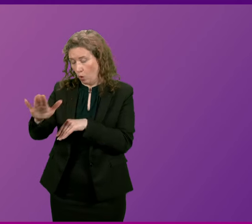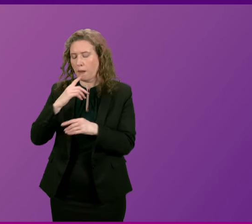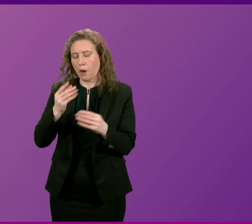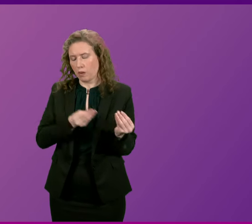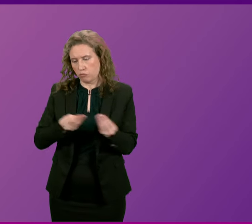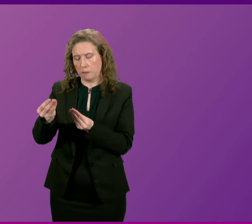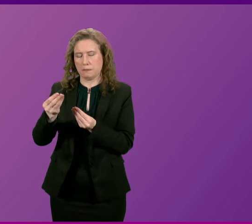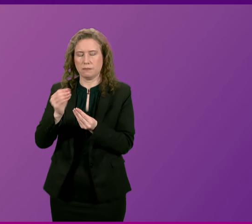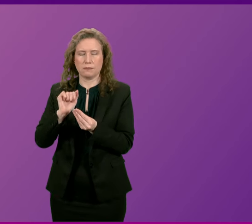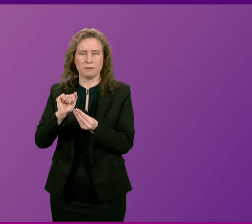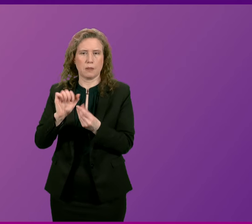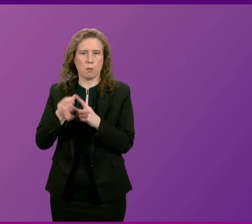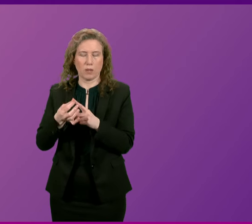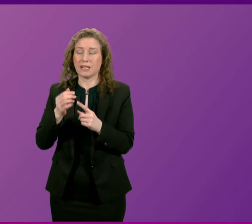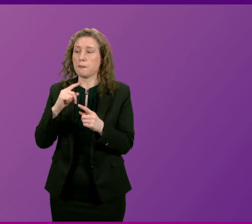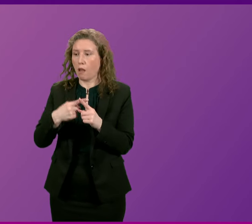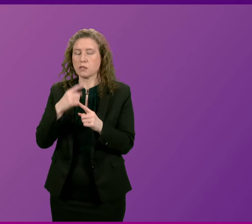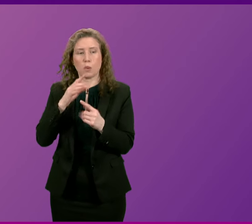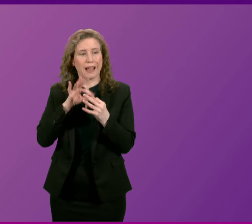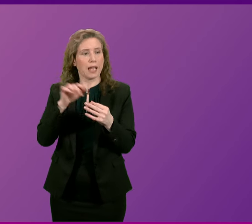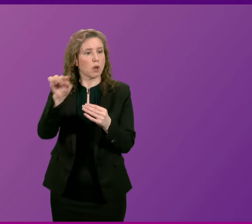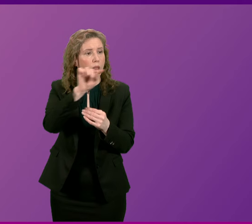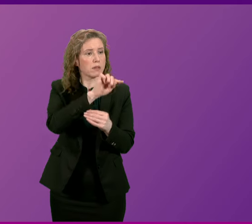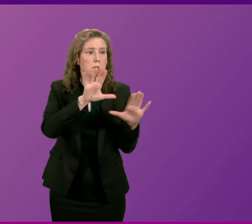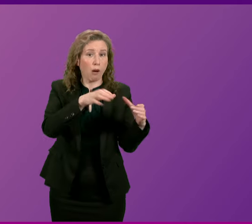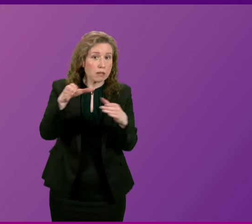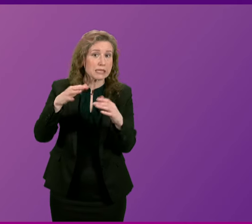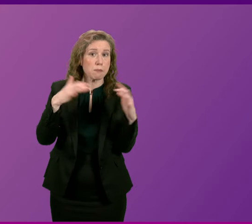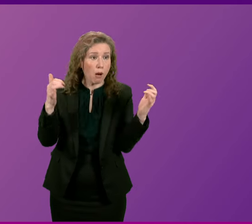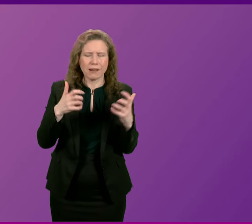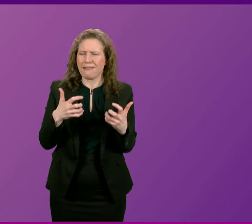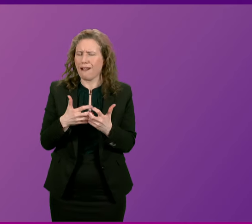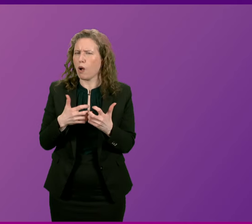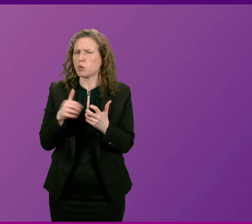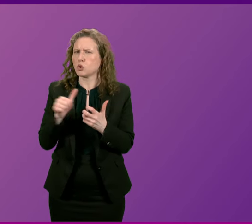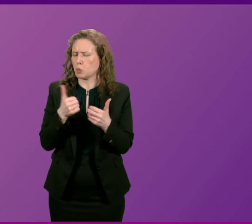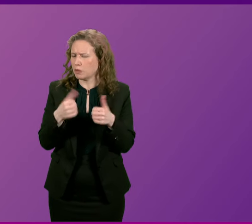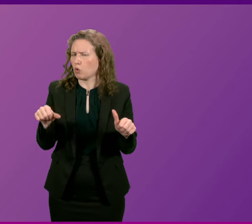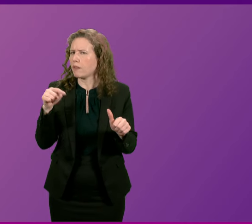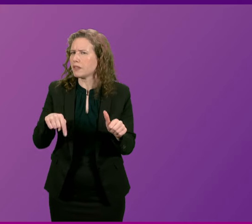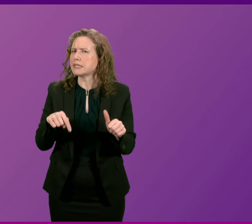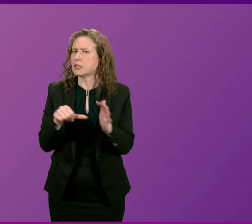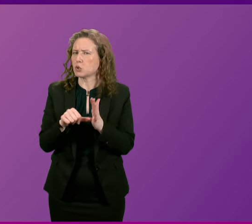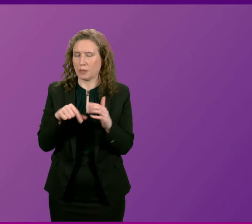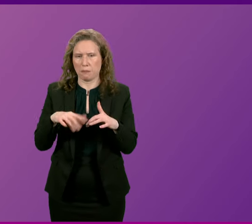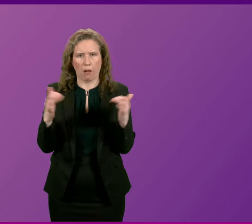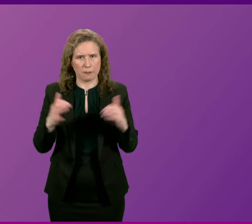We will, of course, also continue to engage with other parties in Parliament about the appropriate way in which the issue can be addressed in Parliament.